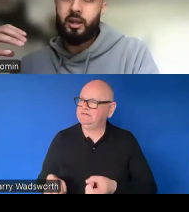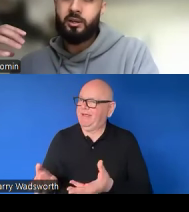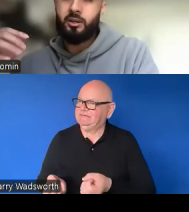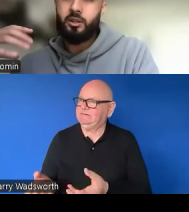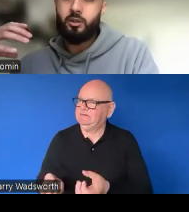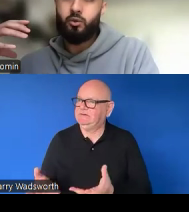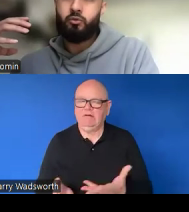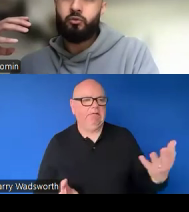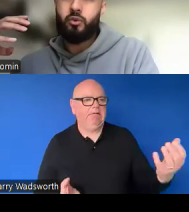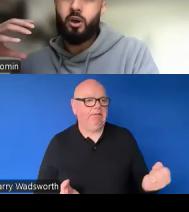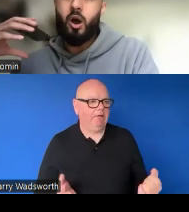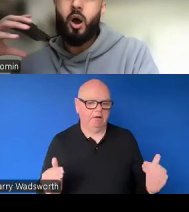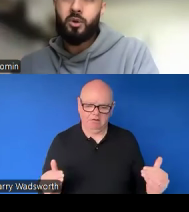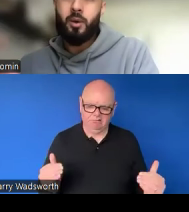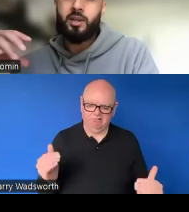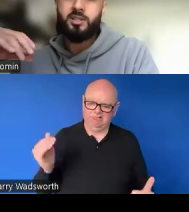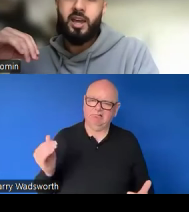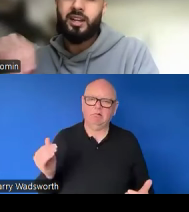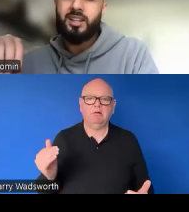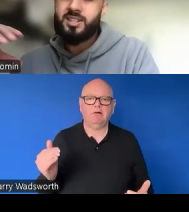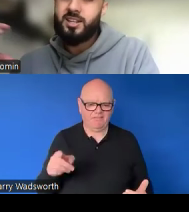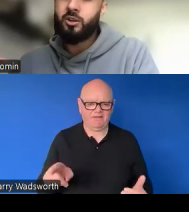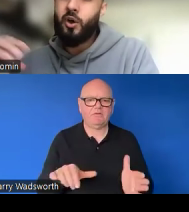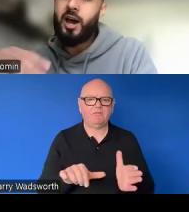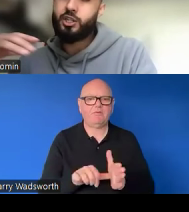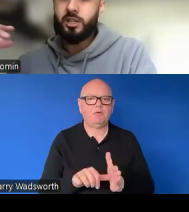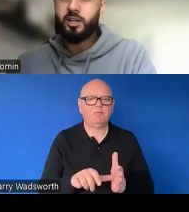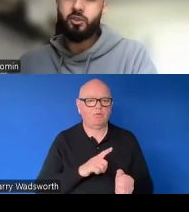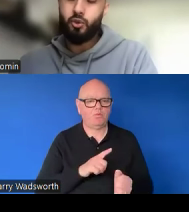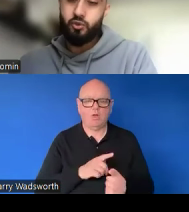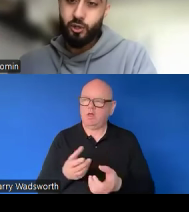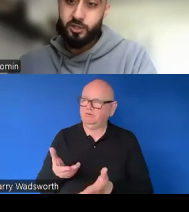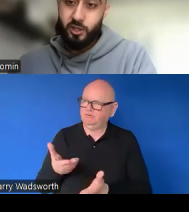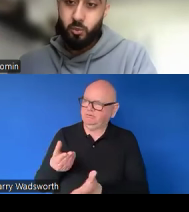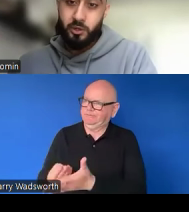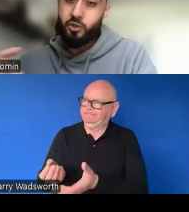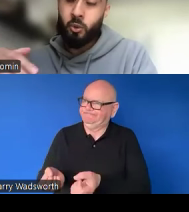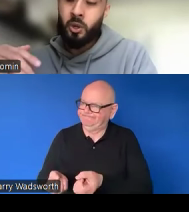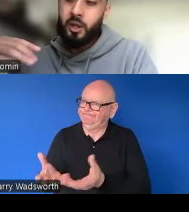and you've optimized it and it's still not actually giving you the results that you want.